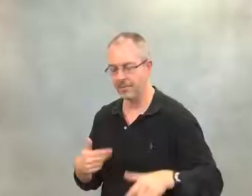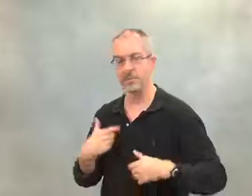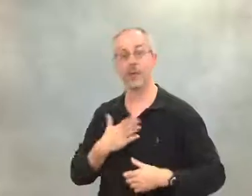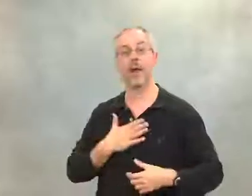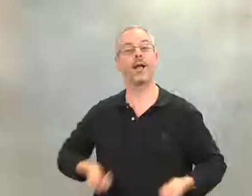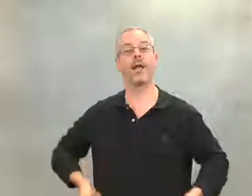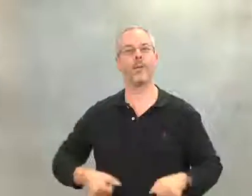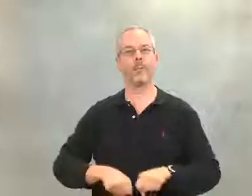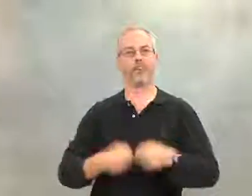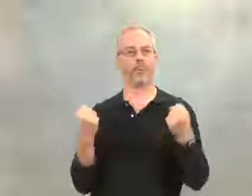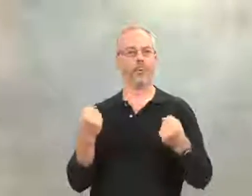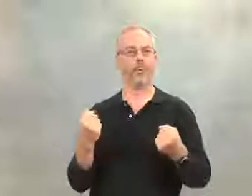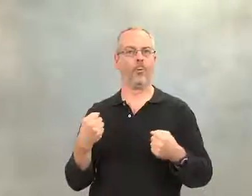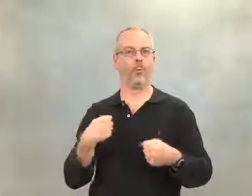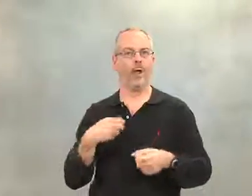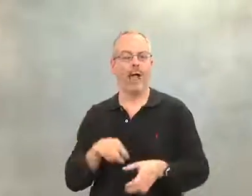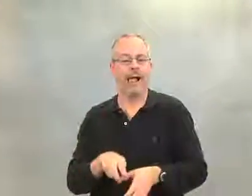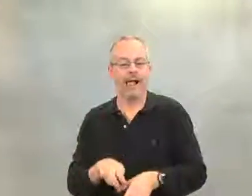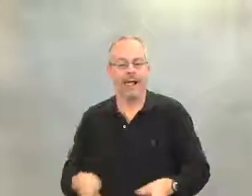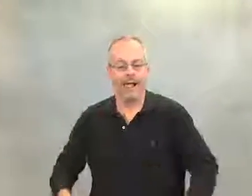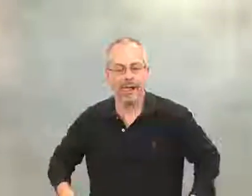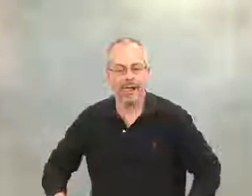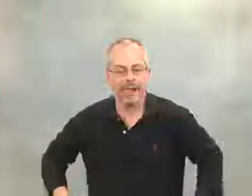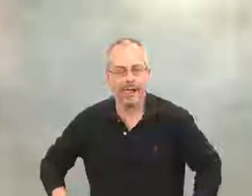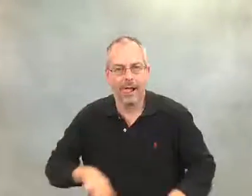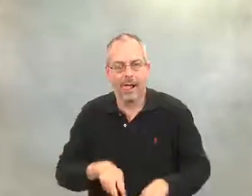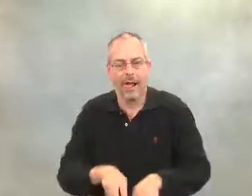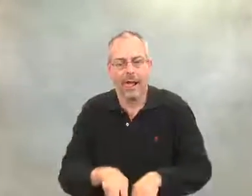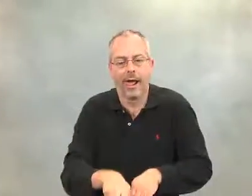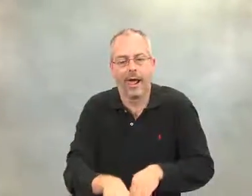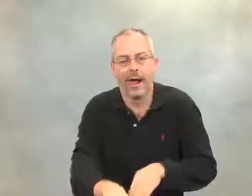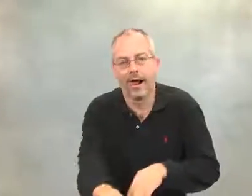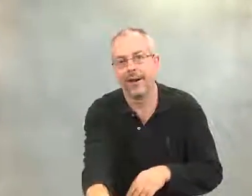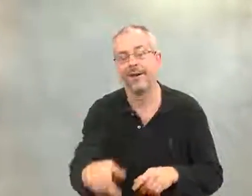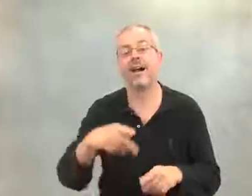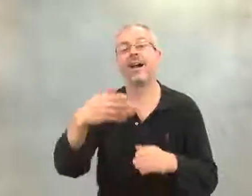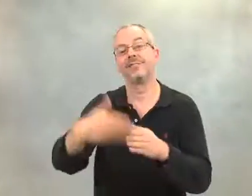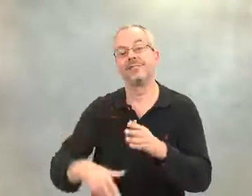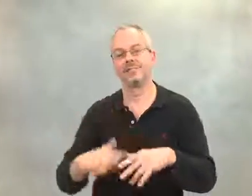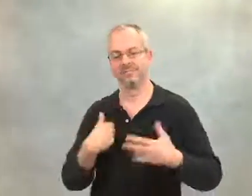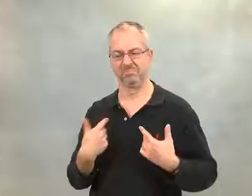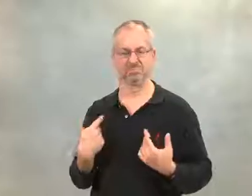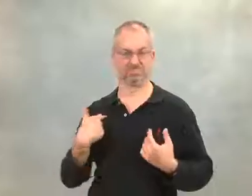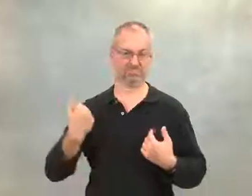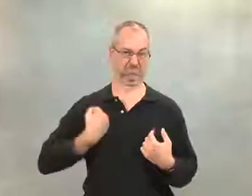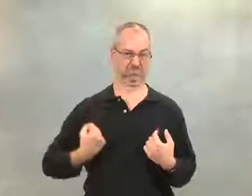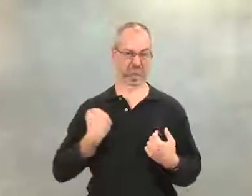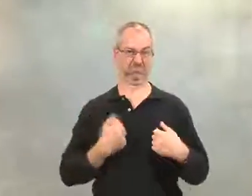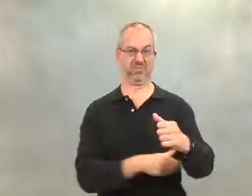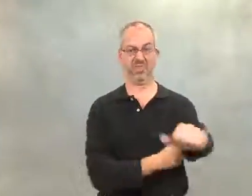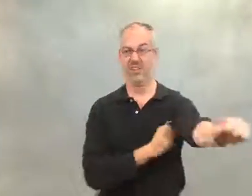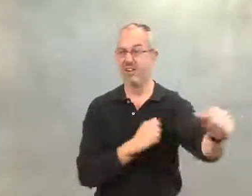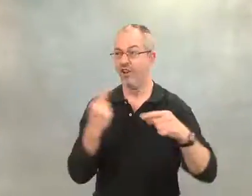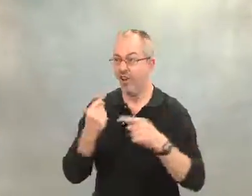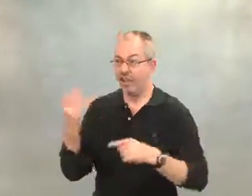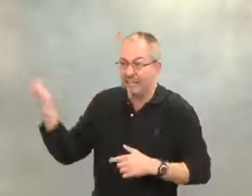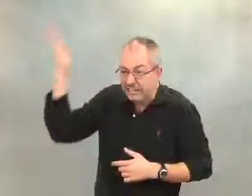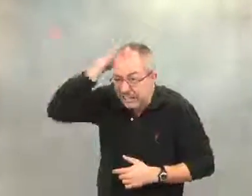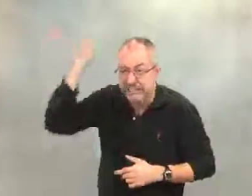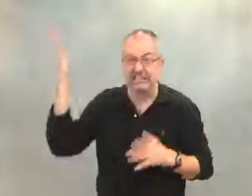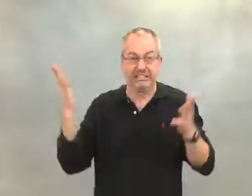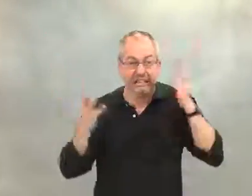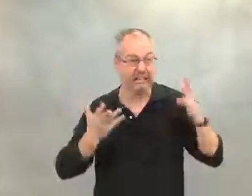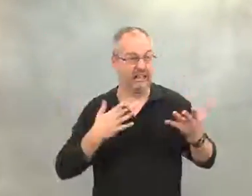My sled was broken, so I kind of pushed it along down the chute.